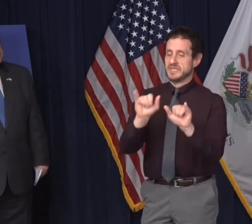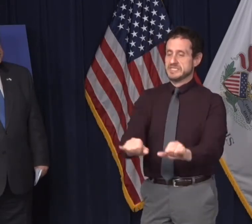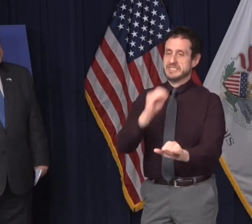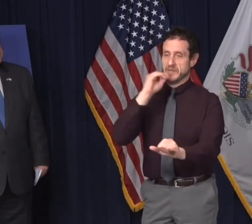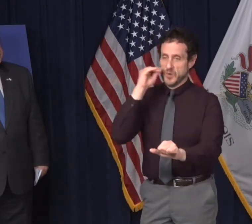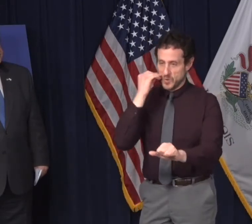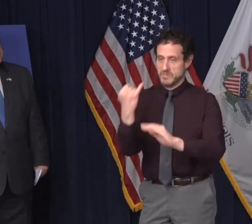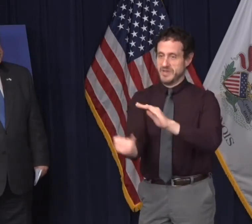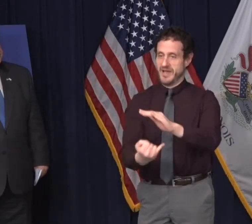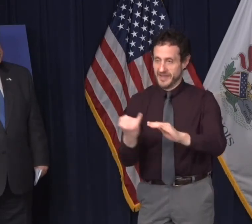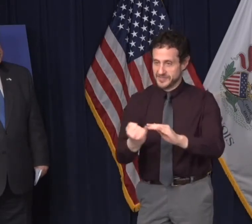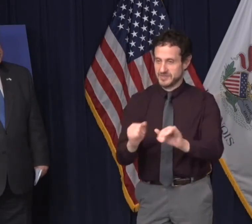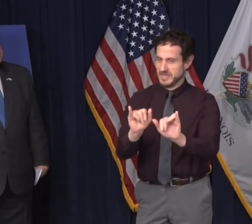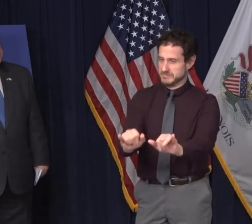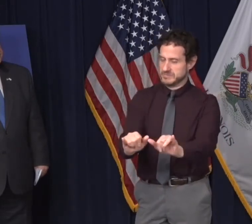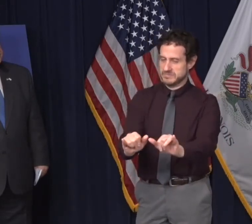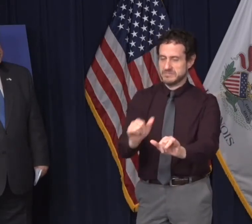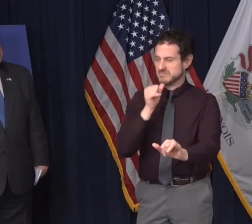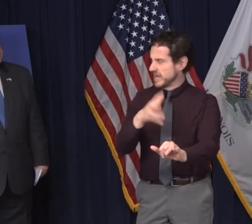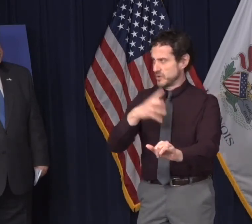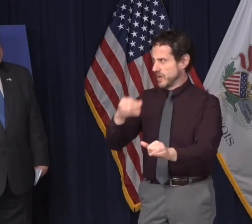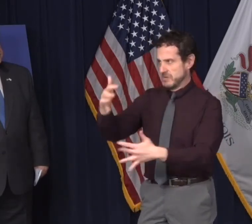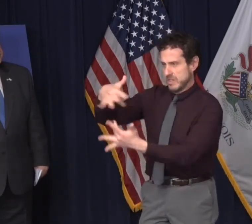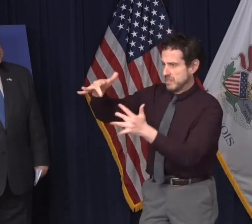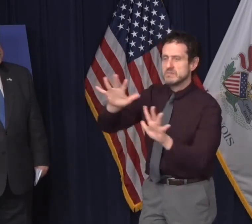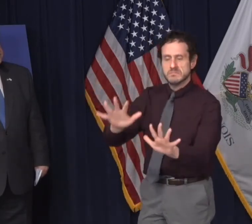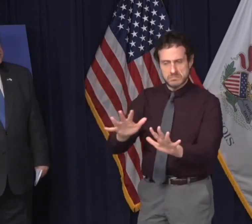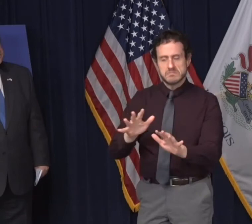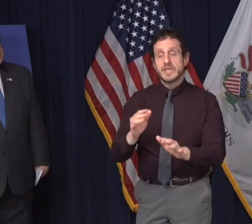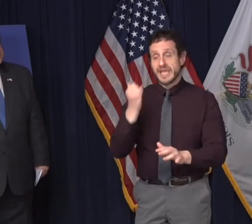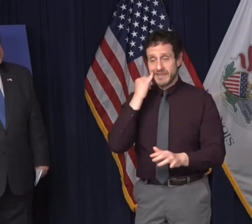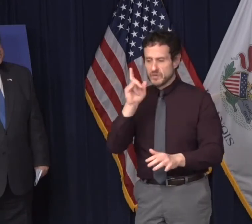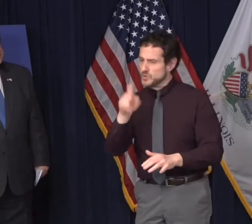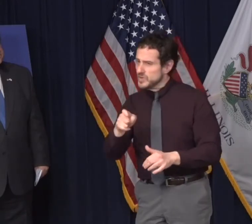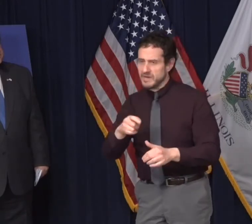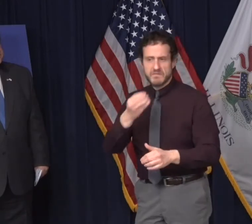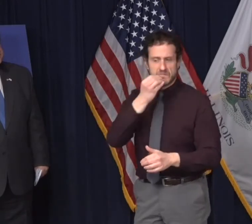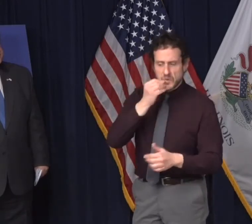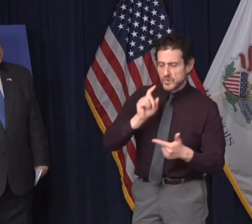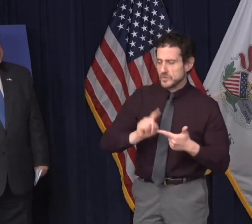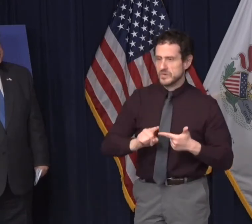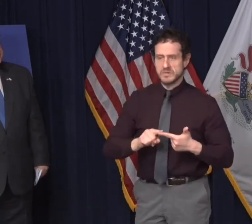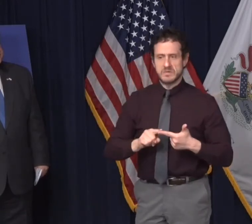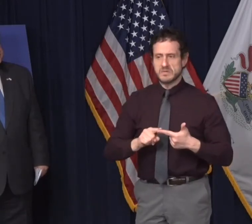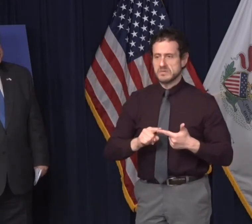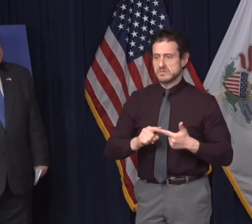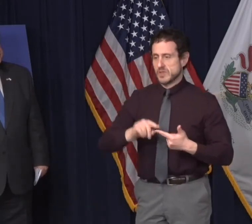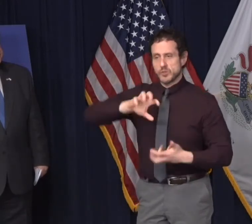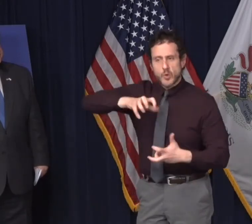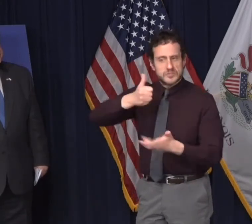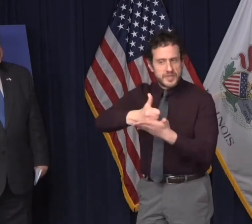IDENTIFIED CONTACTS PLACED IN QUARANTINE AND EDUCATE HOW TO SAFELY ISOLATE AT HOME.